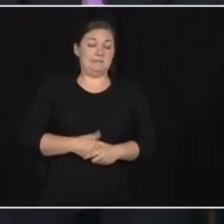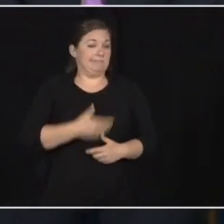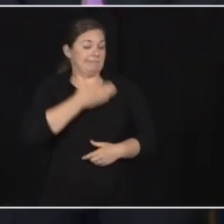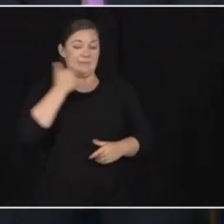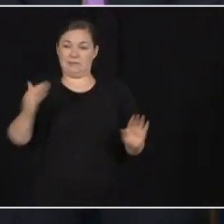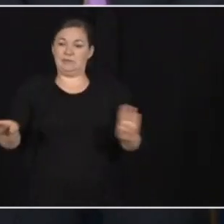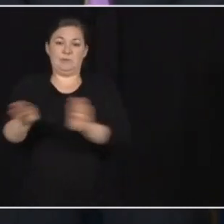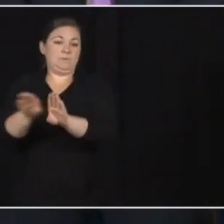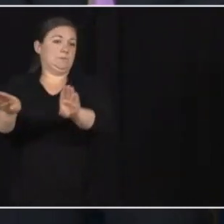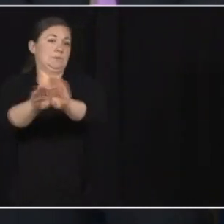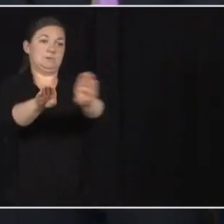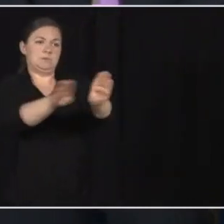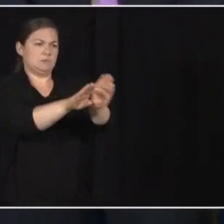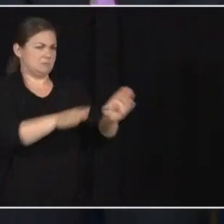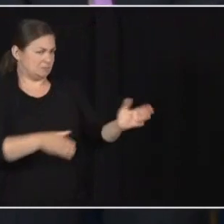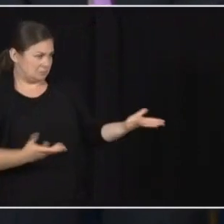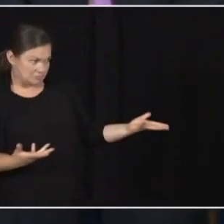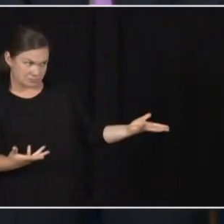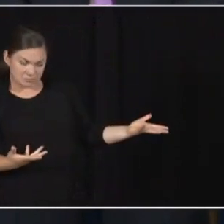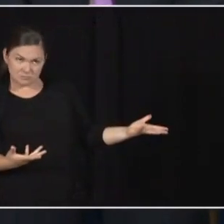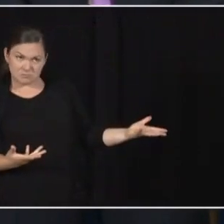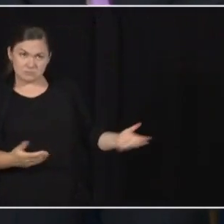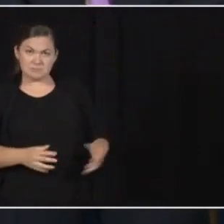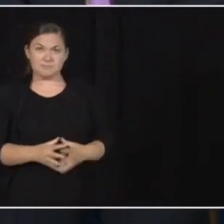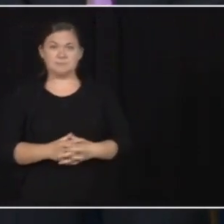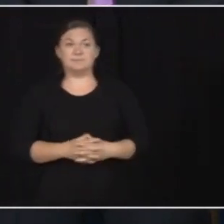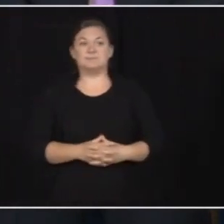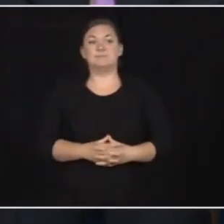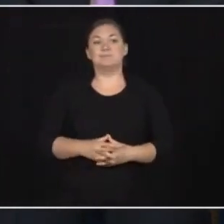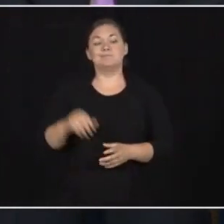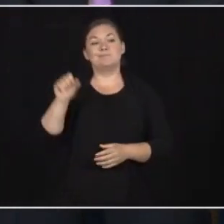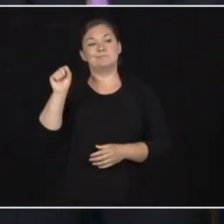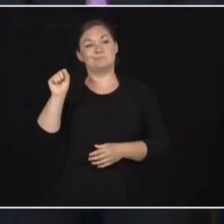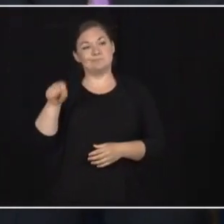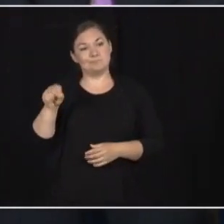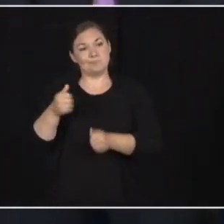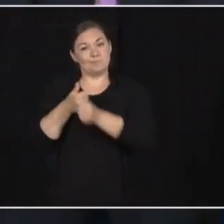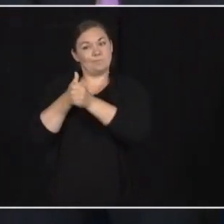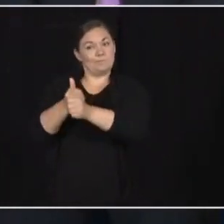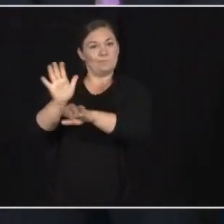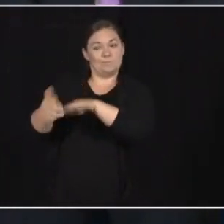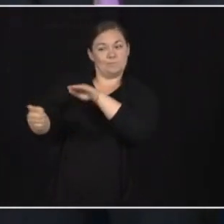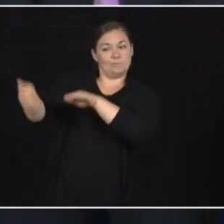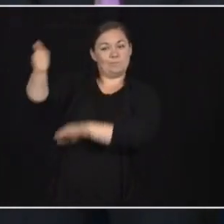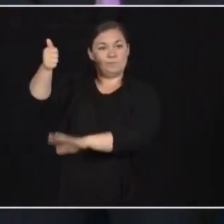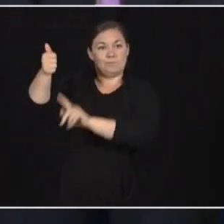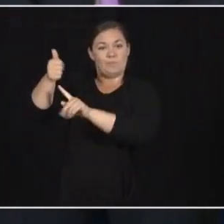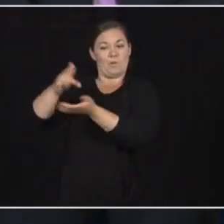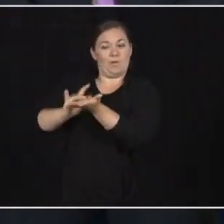that you will not hesitate to shut beaches down if needed. Based on what we have seen over the past few